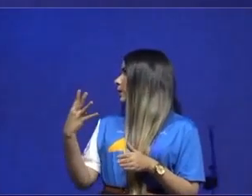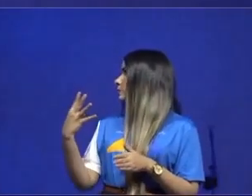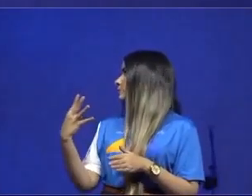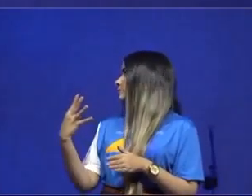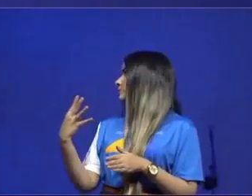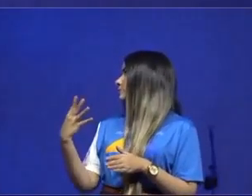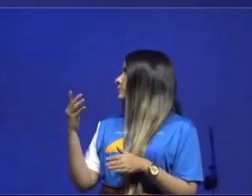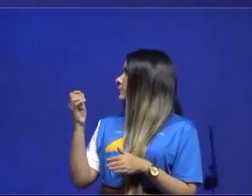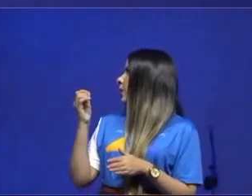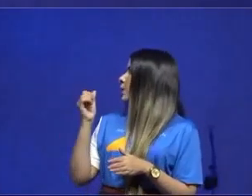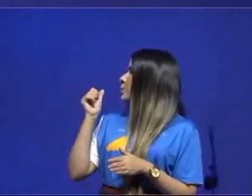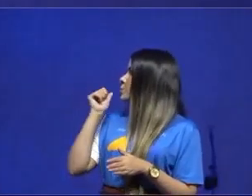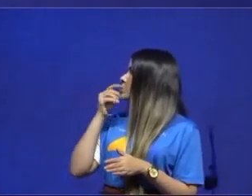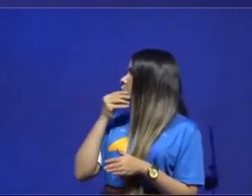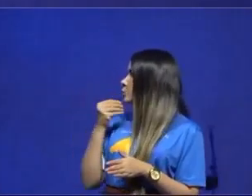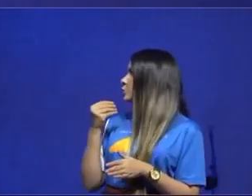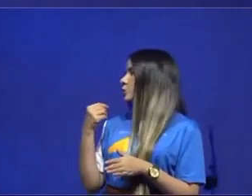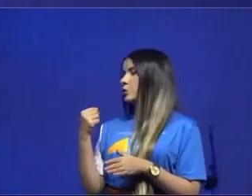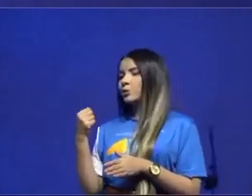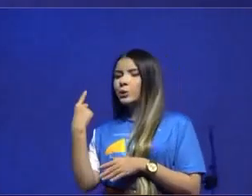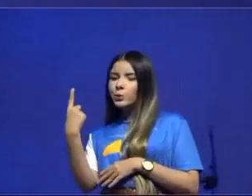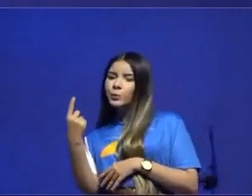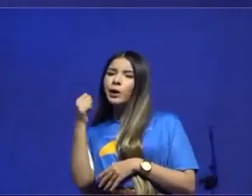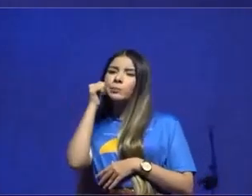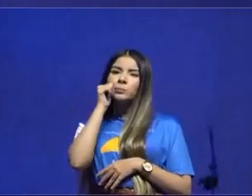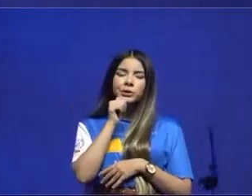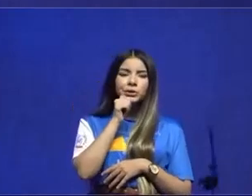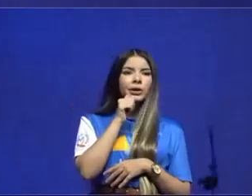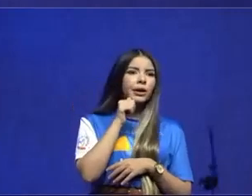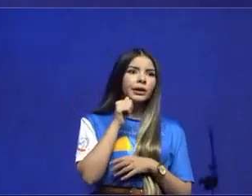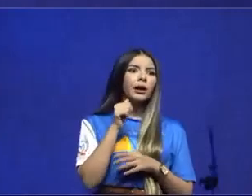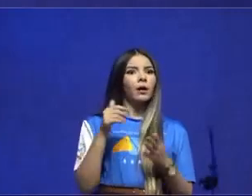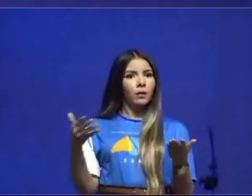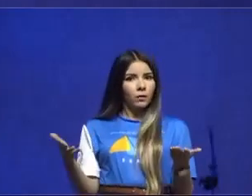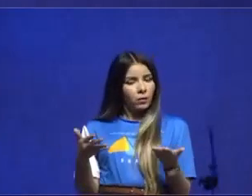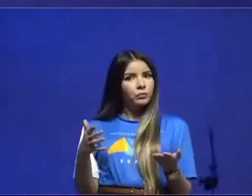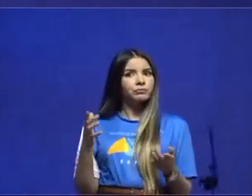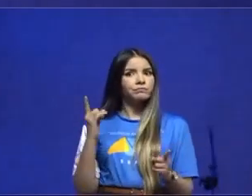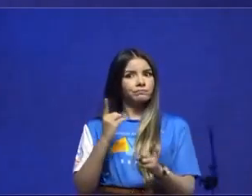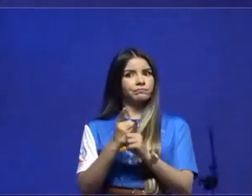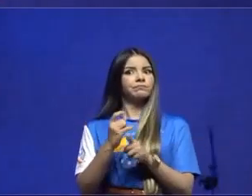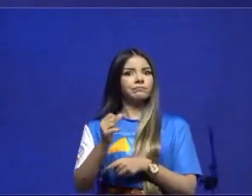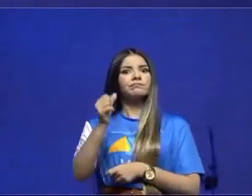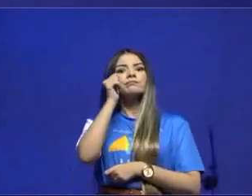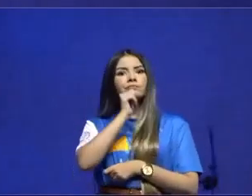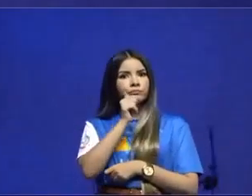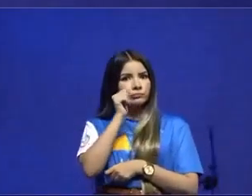of diagnosis is that girls today are also more identified than they used to be because